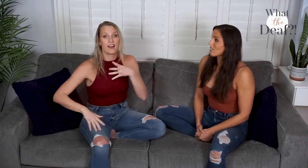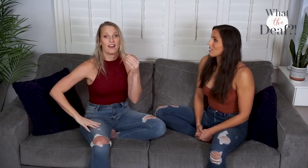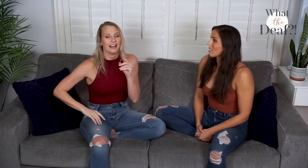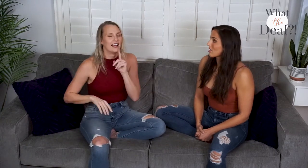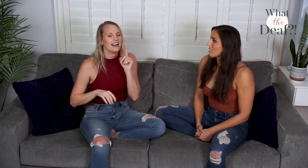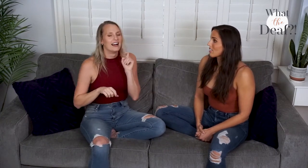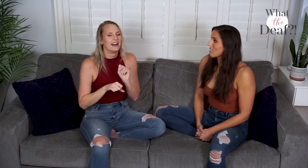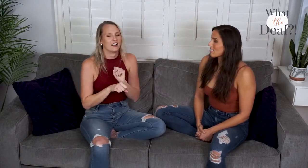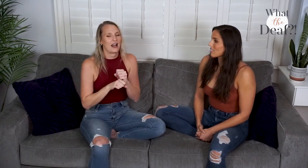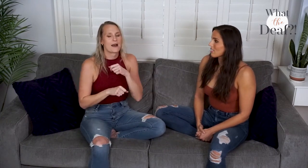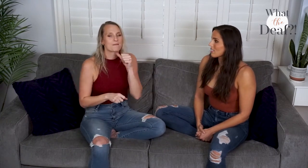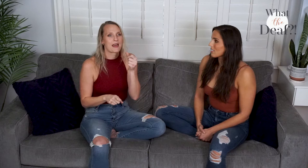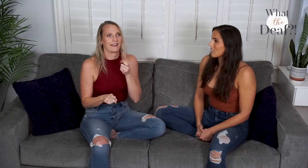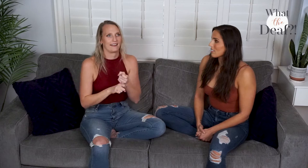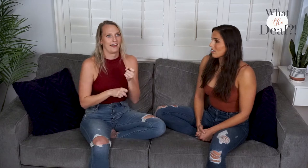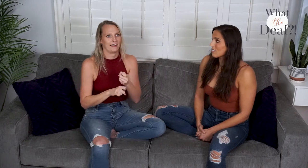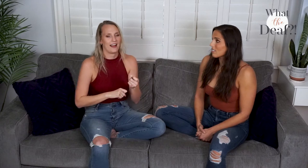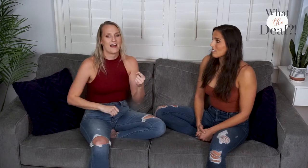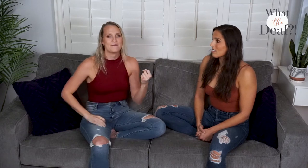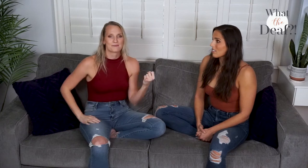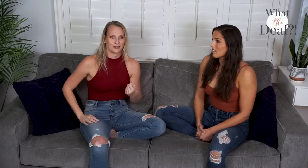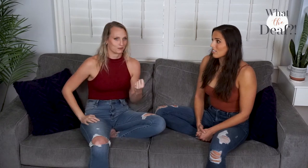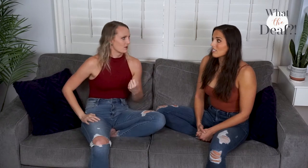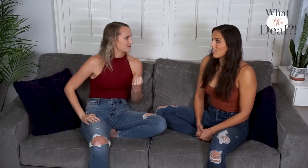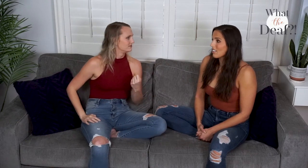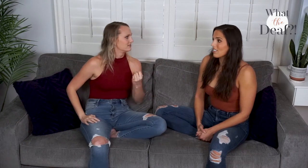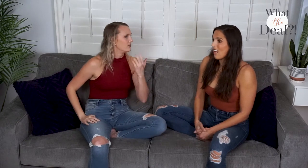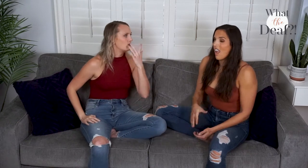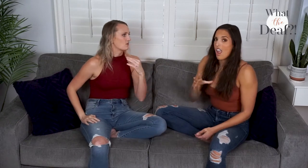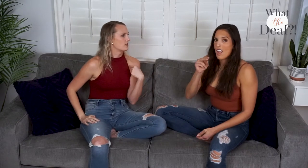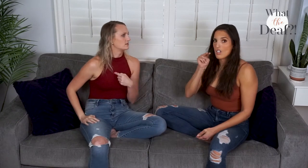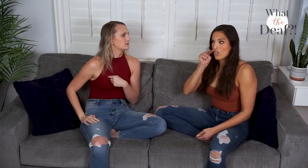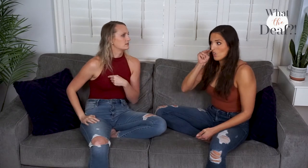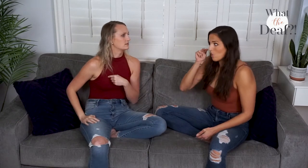somebody else’s truck, and literally, I’m not even joking, was masturbating in front of us.